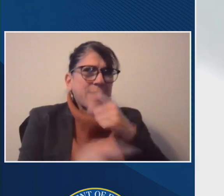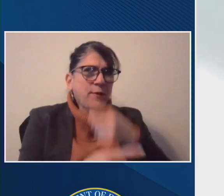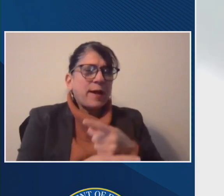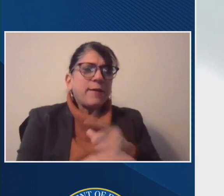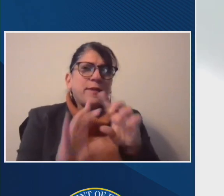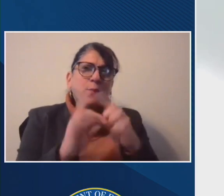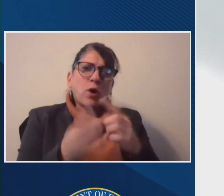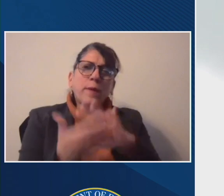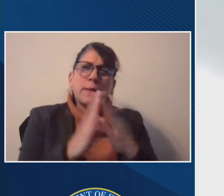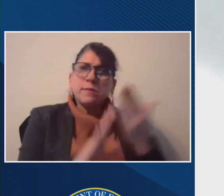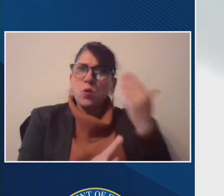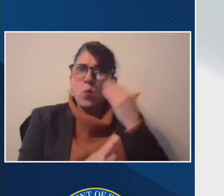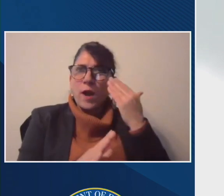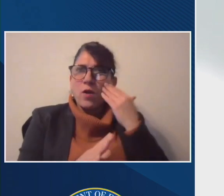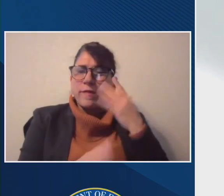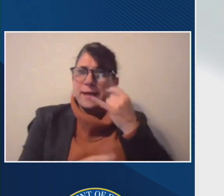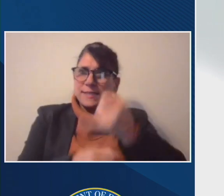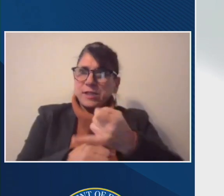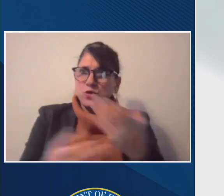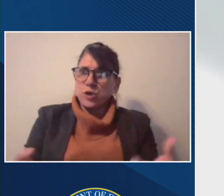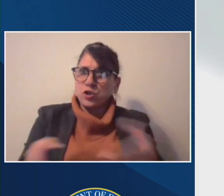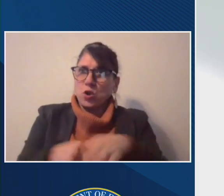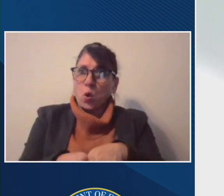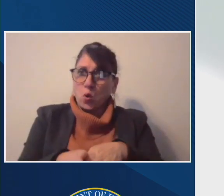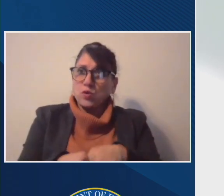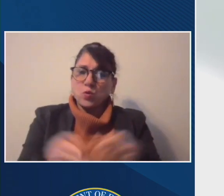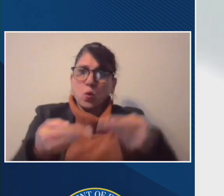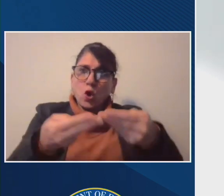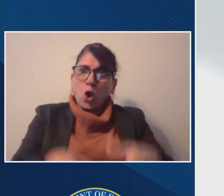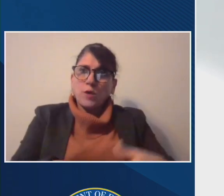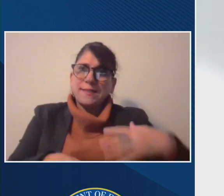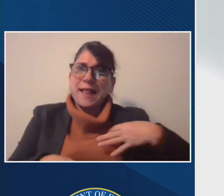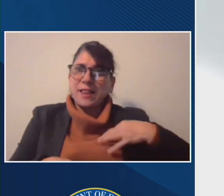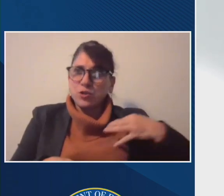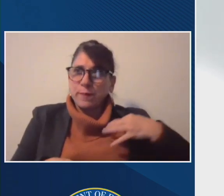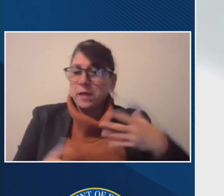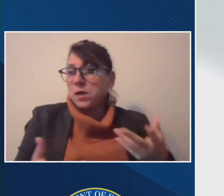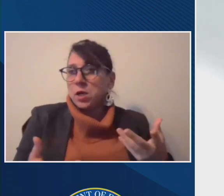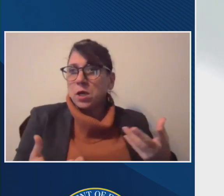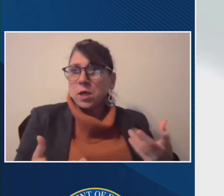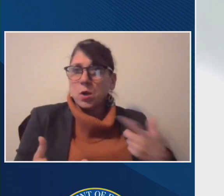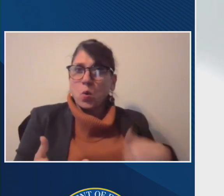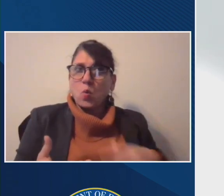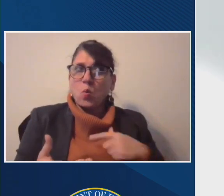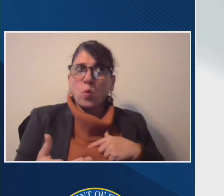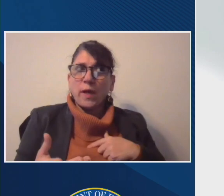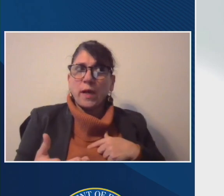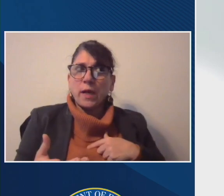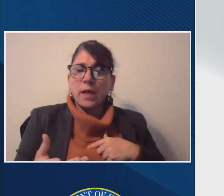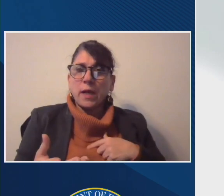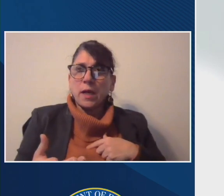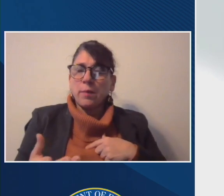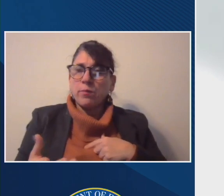institution has closed or otherwise lost eligibility, we immediately place what's called a stop pay in the Department